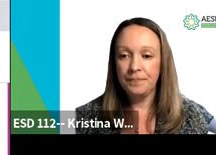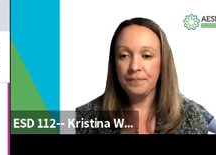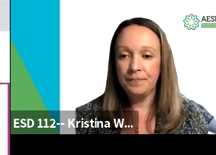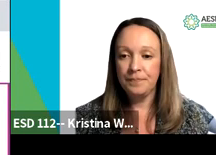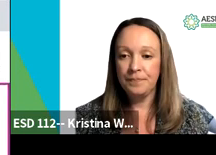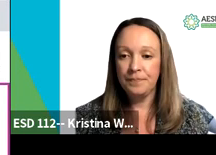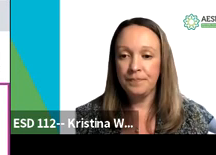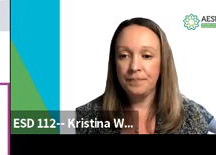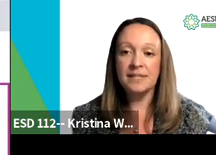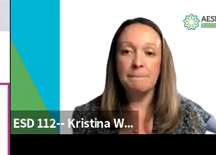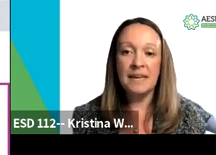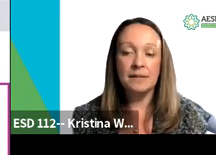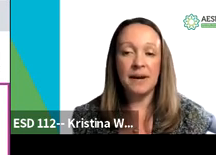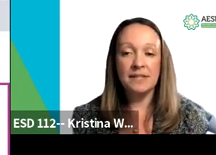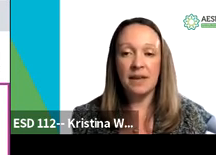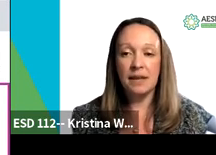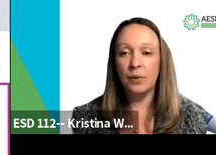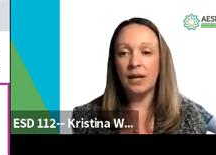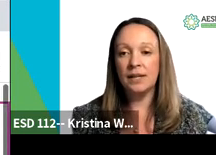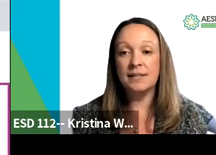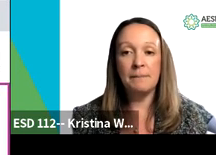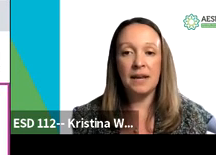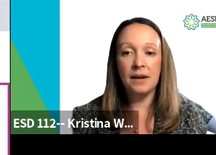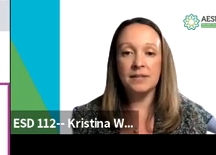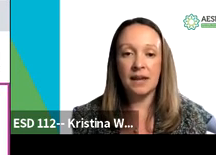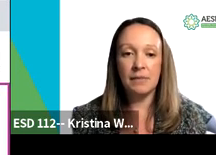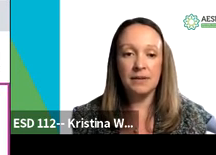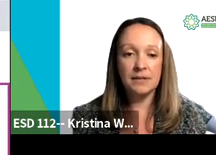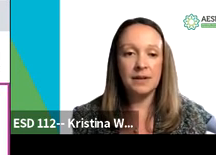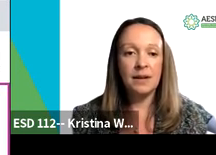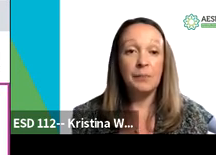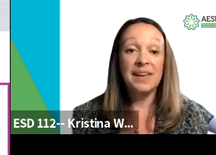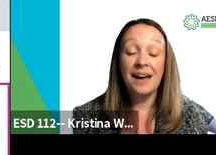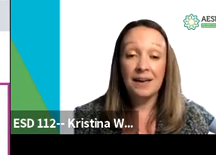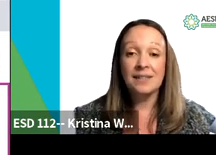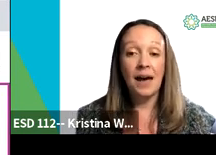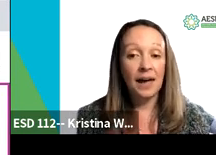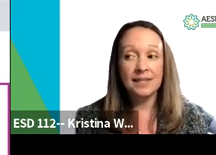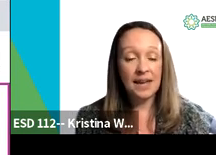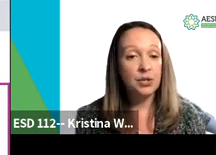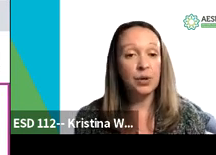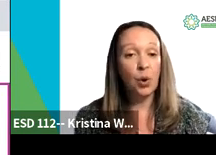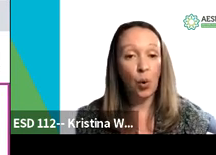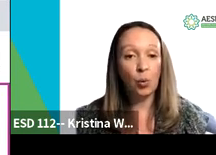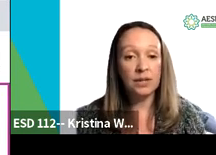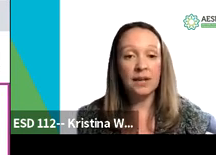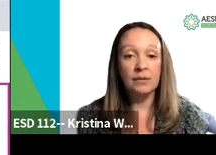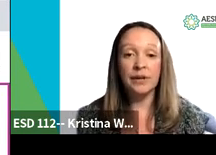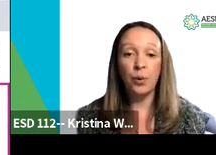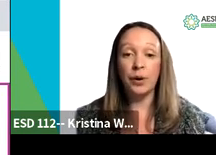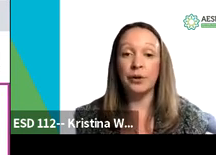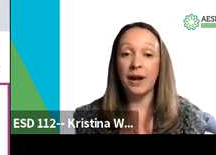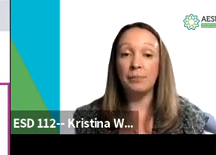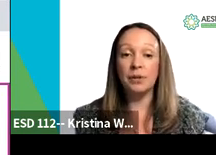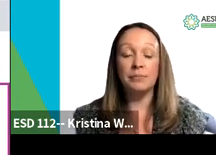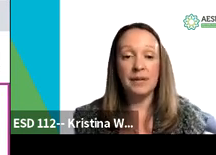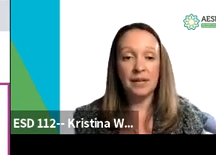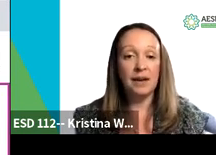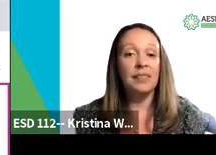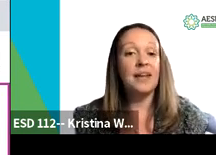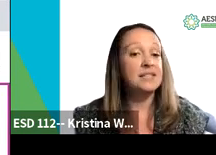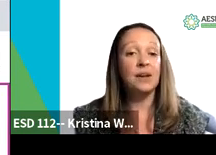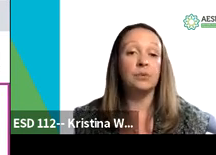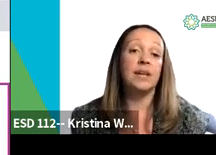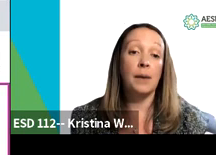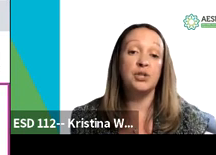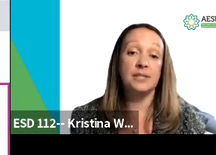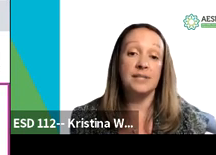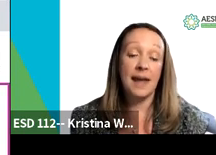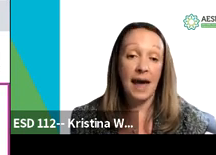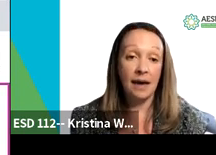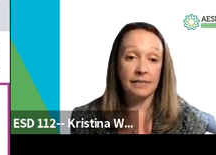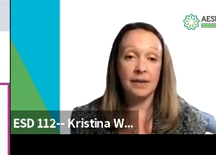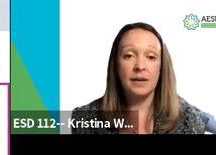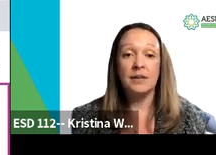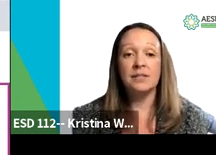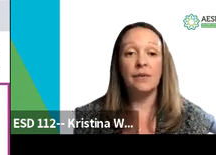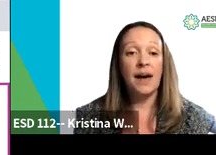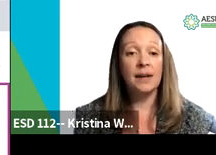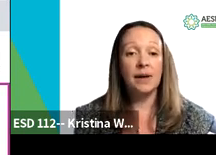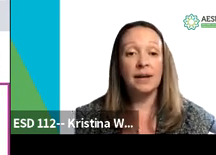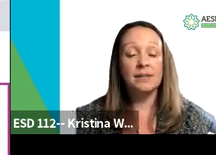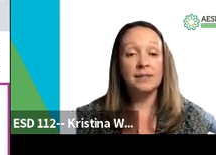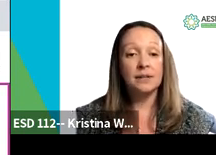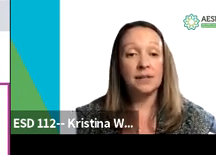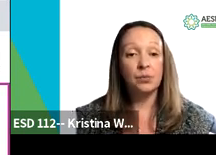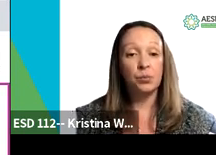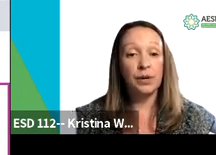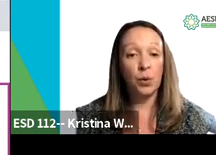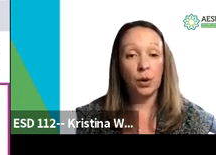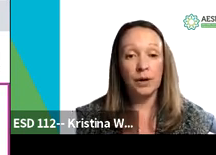ESD 112-- Kristina Wambold: And now I'm going to be able to submit my assignment. When I click Submit Assignment because I said you could only record or upload media. That's the only options they have. So if I go ahead and click record.